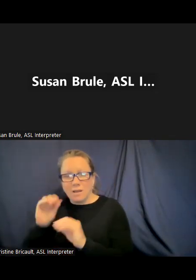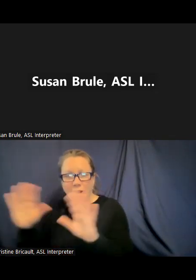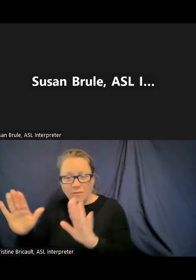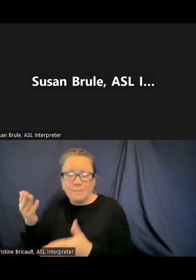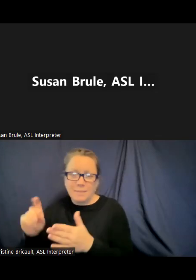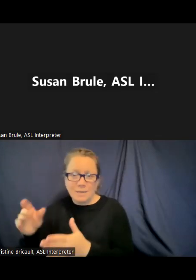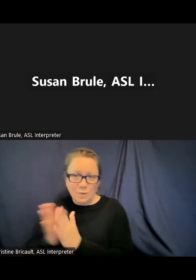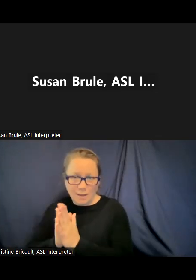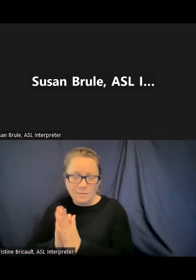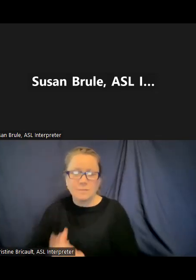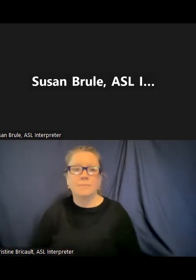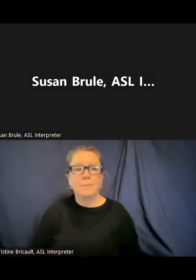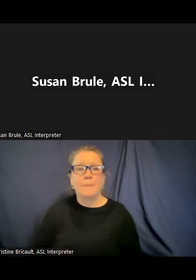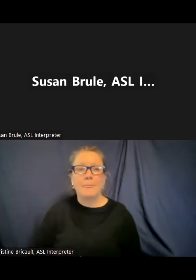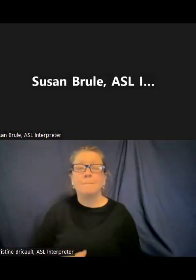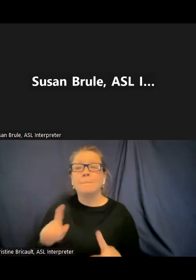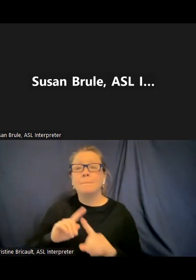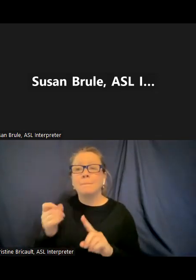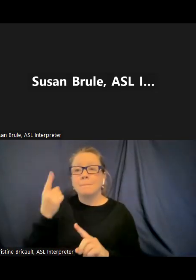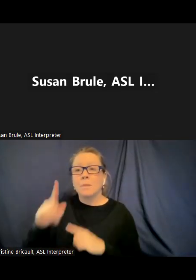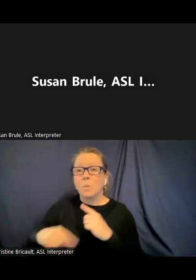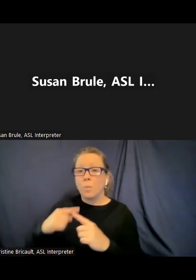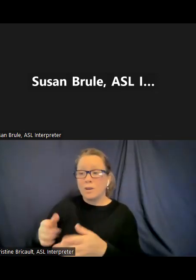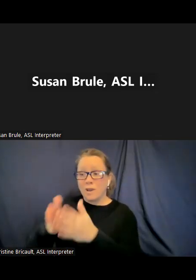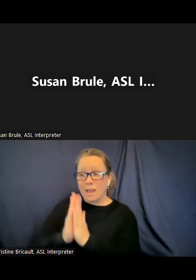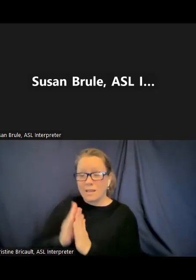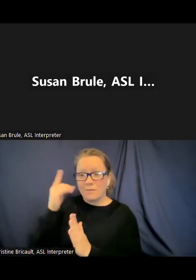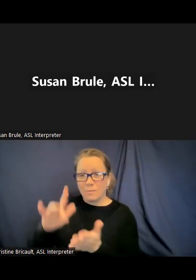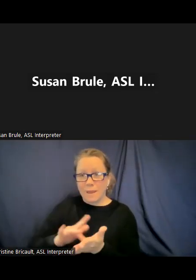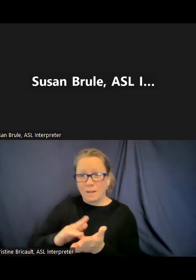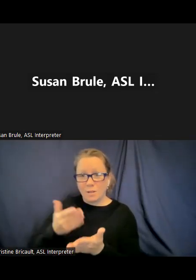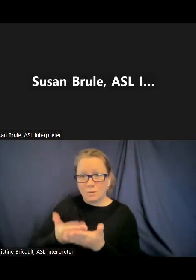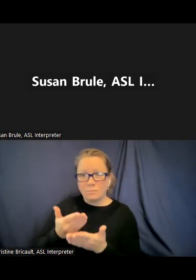When you're asking for this medical documentation, you're not looking for diagnosis.